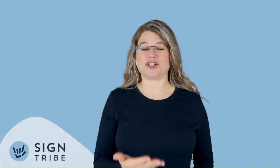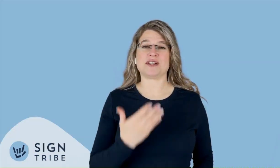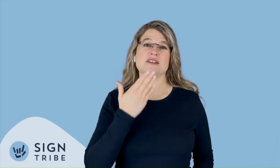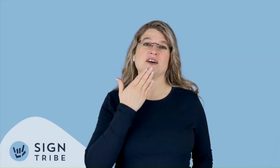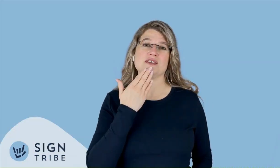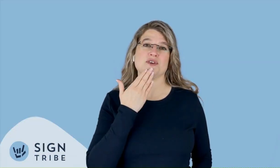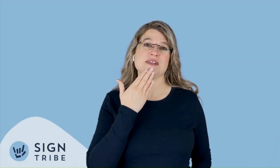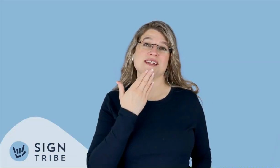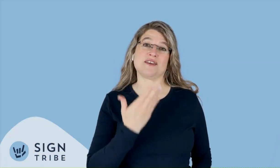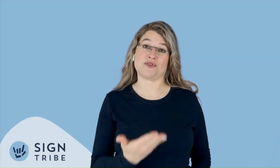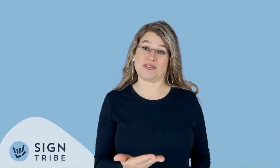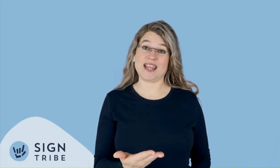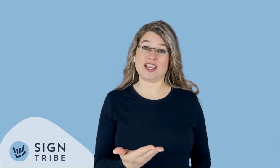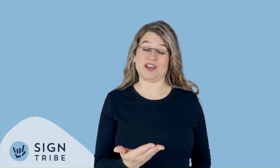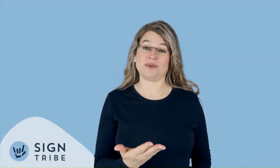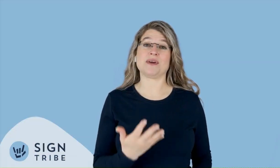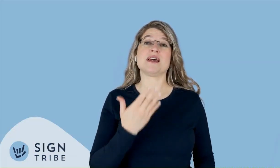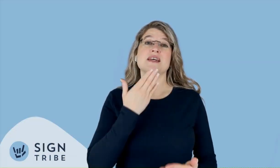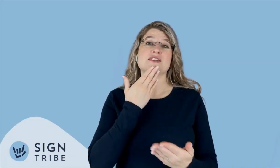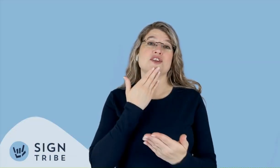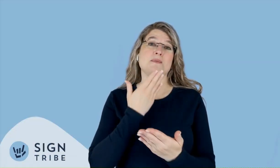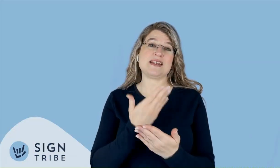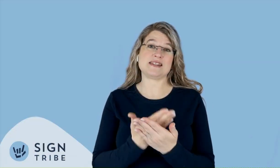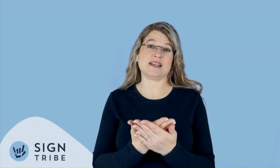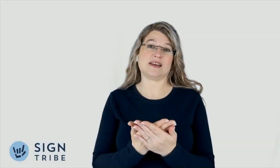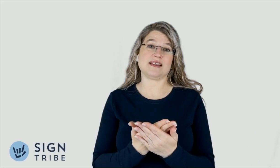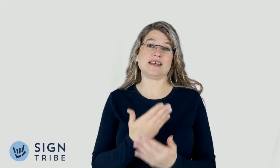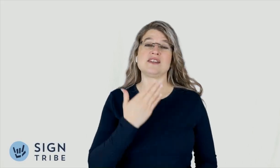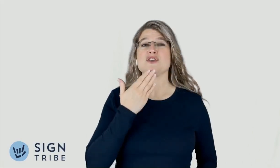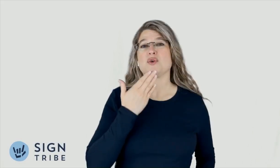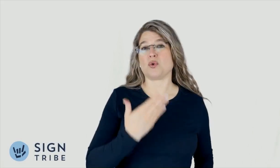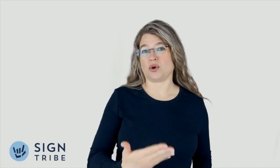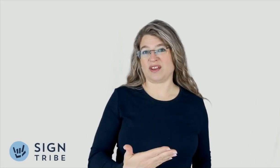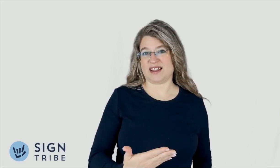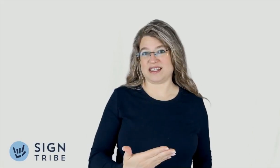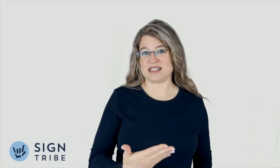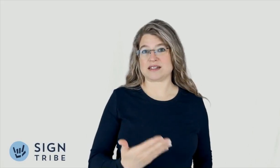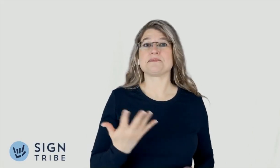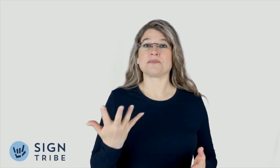which is also the sign for thank you. So you may see it like this or like this.